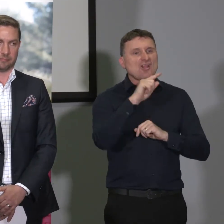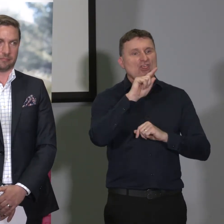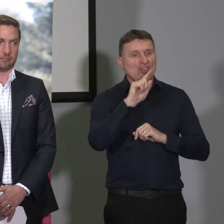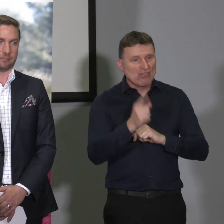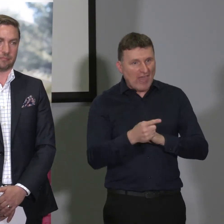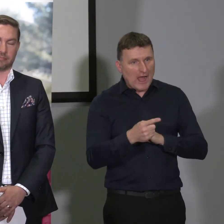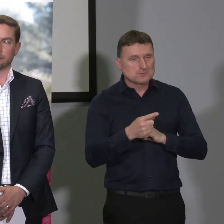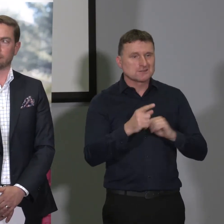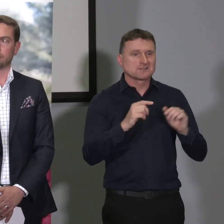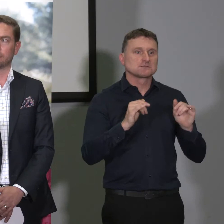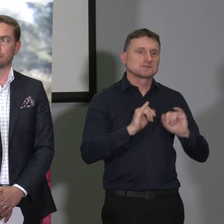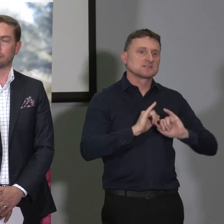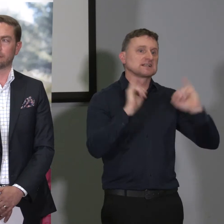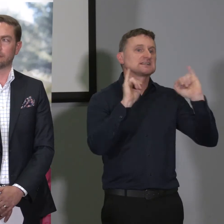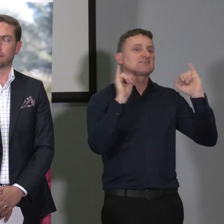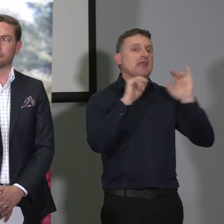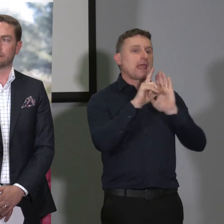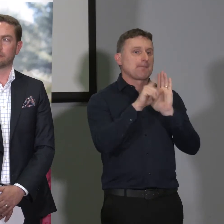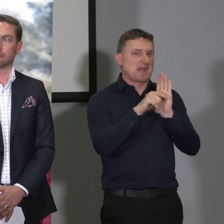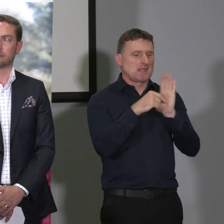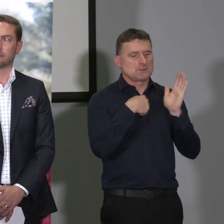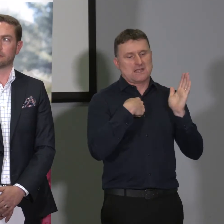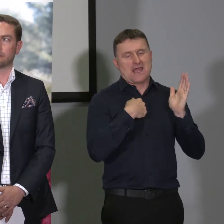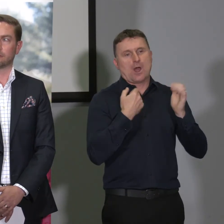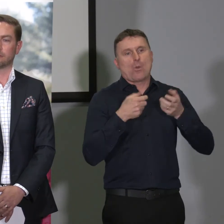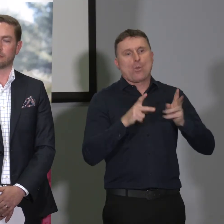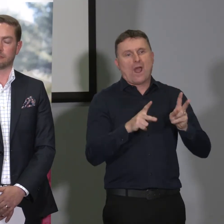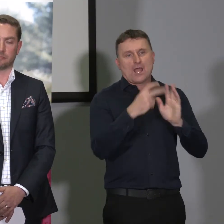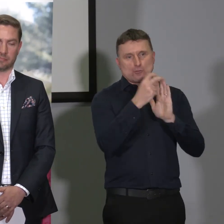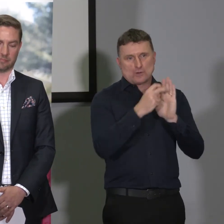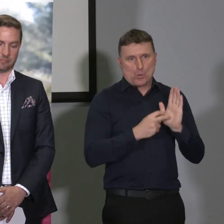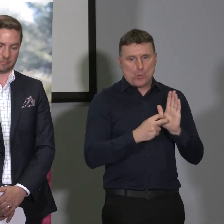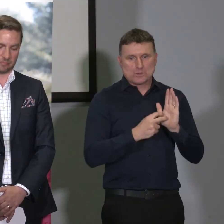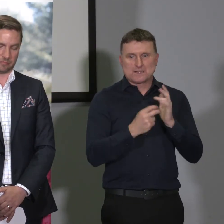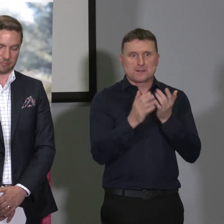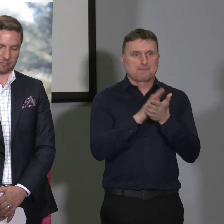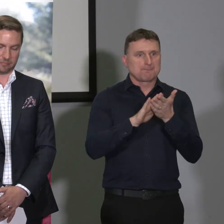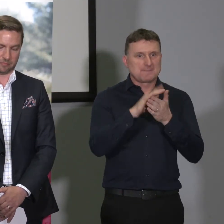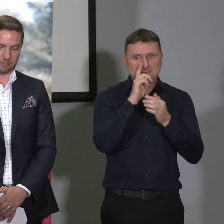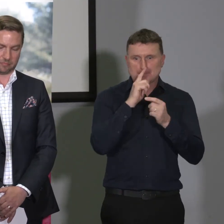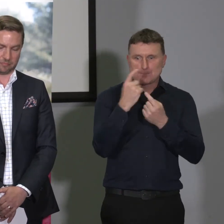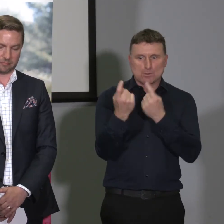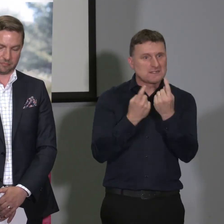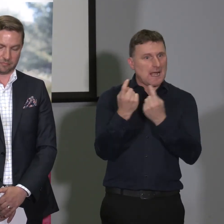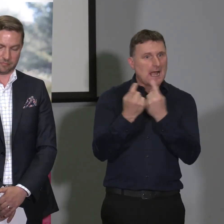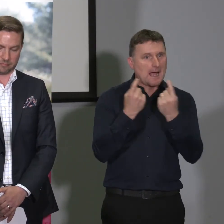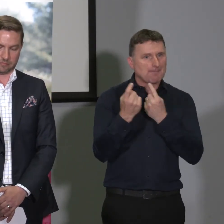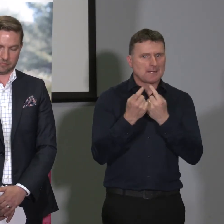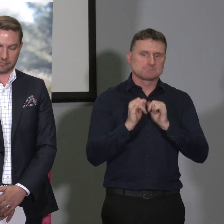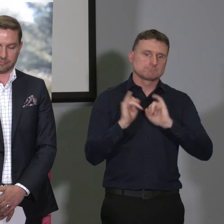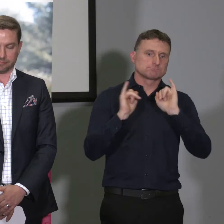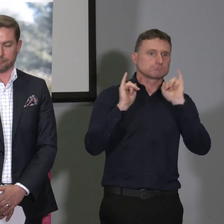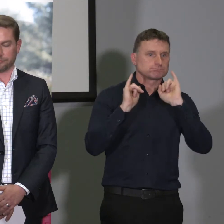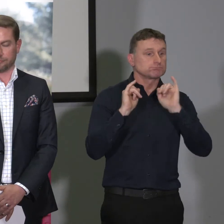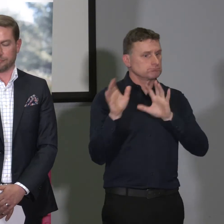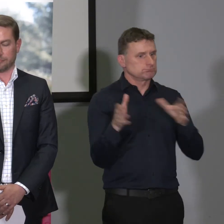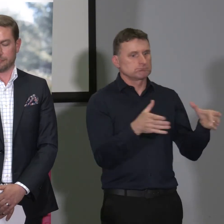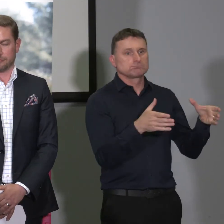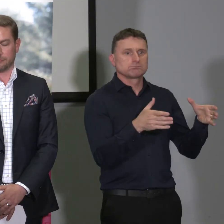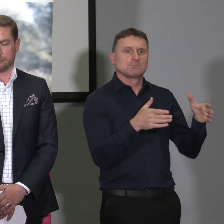8000 acute minutes earlier in the week. That's a really huge amount of work of acute work coming in the door and there